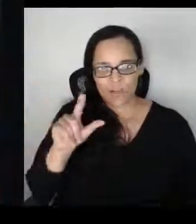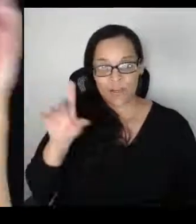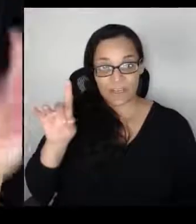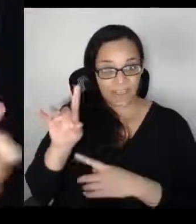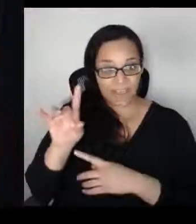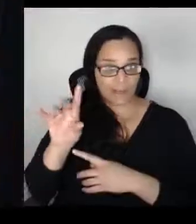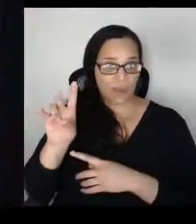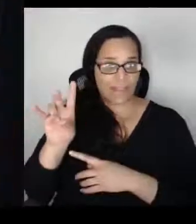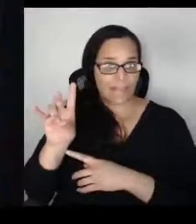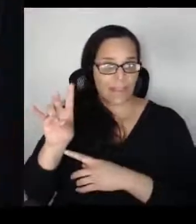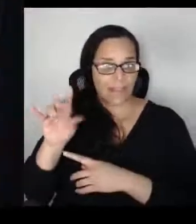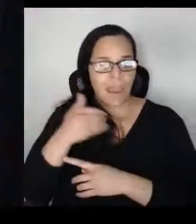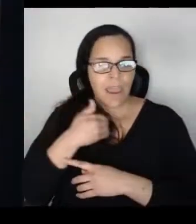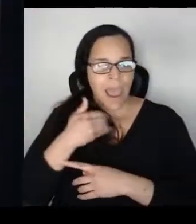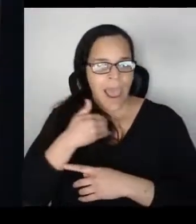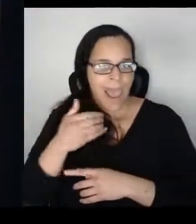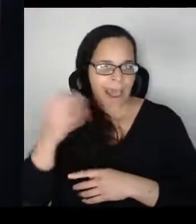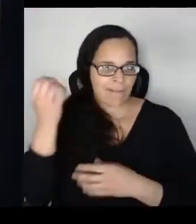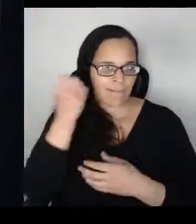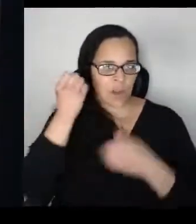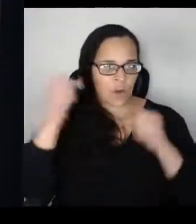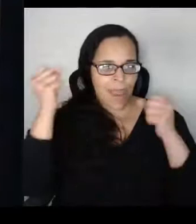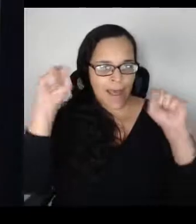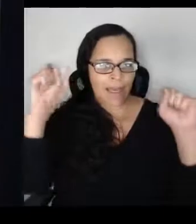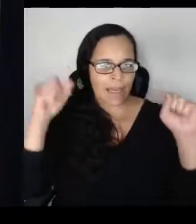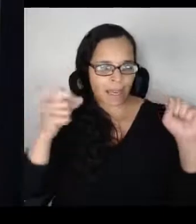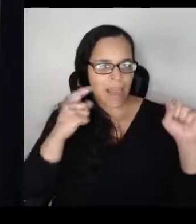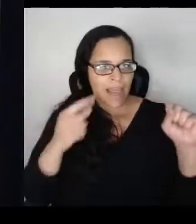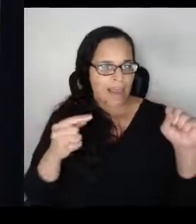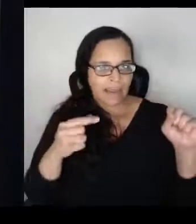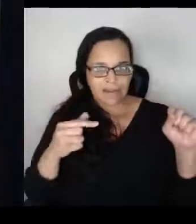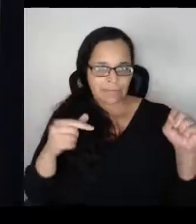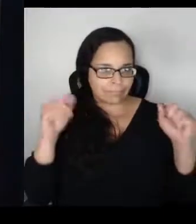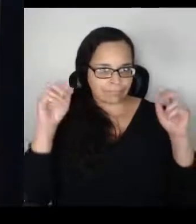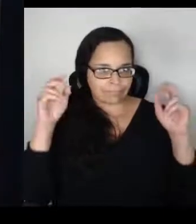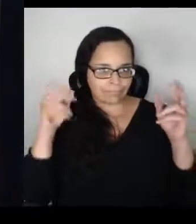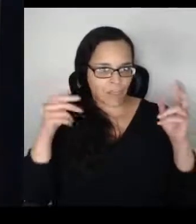"Hear me speak, I am woman." Only woman will be speaking to that,